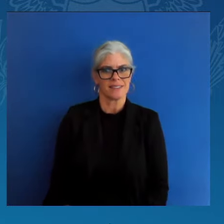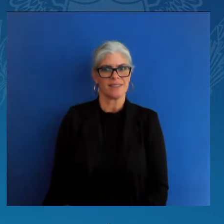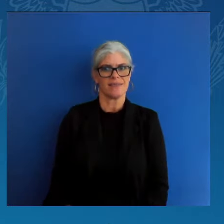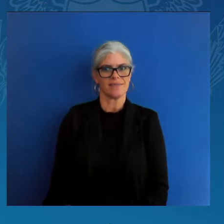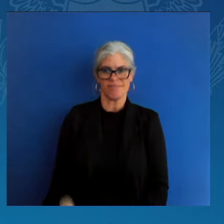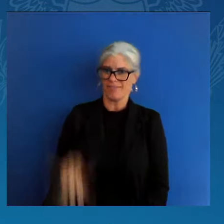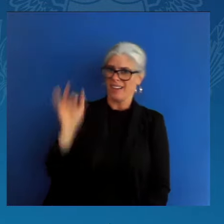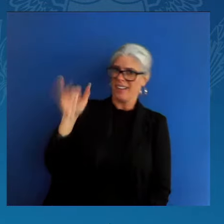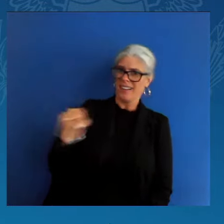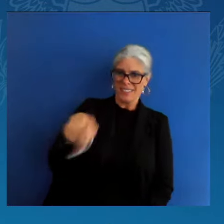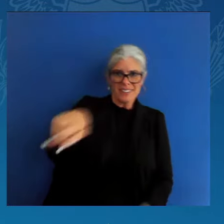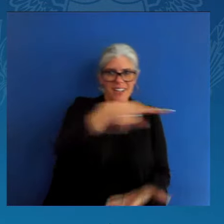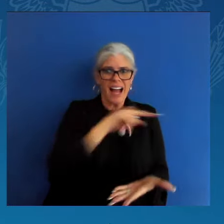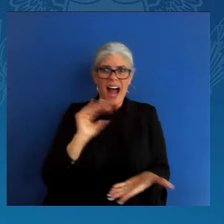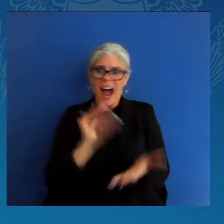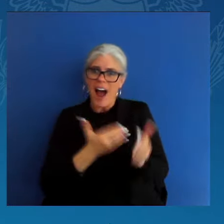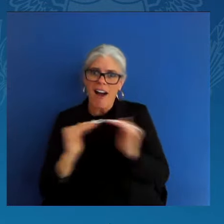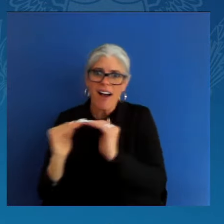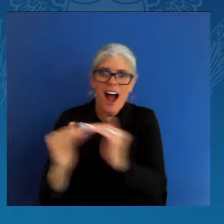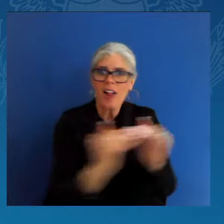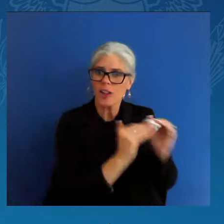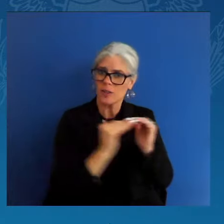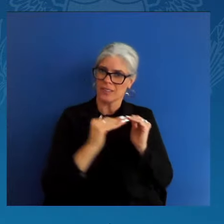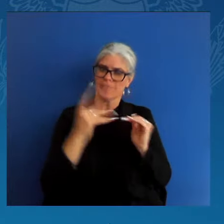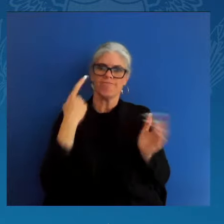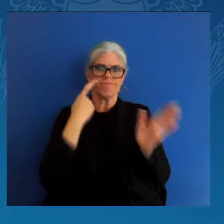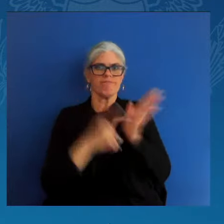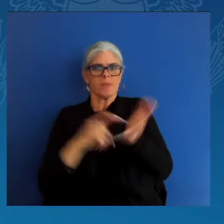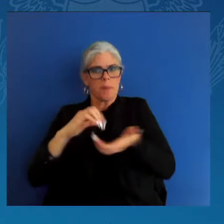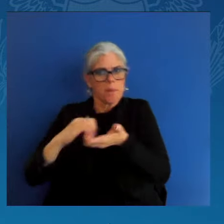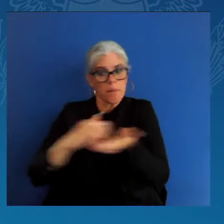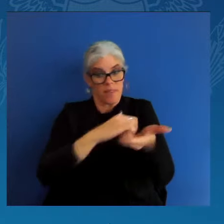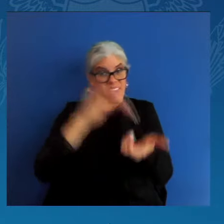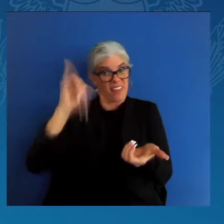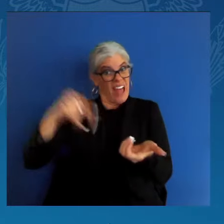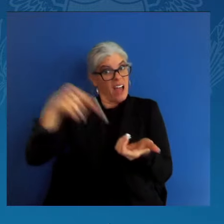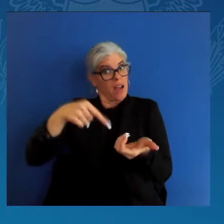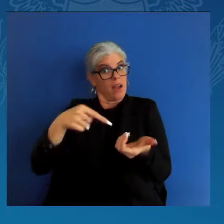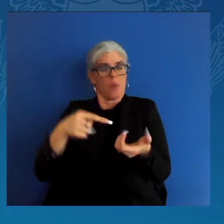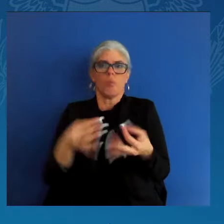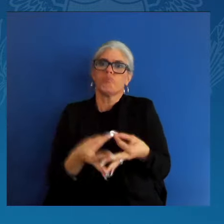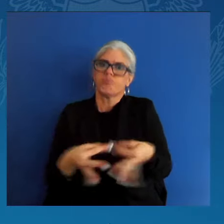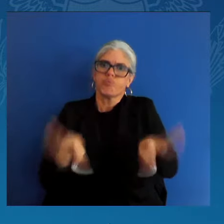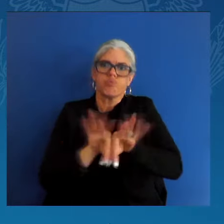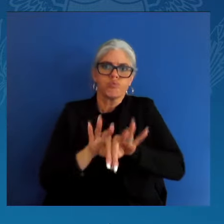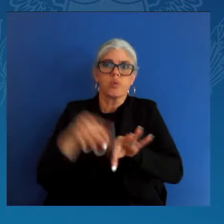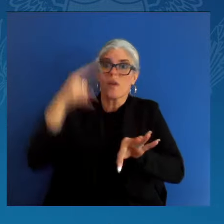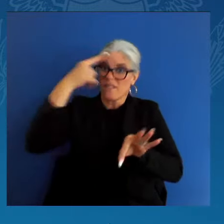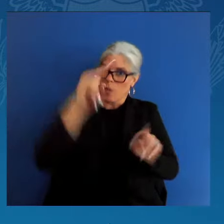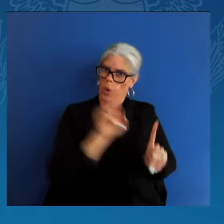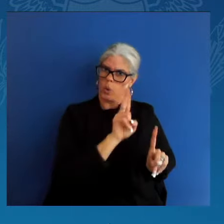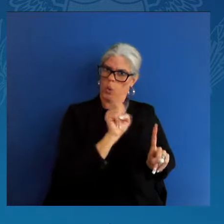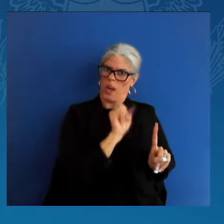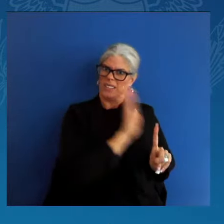for U.S. objectives in space, whether those are fighting the climate crisis or strengthening our national security,